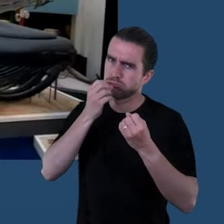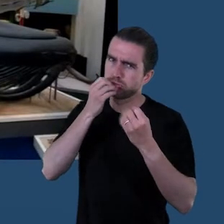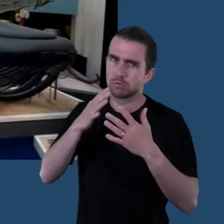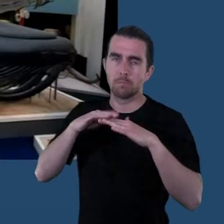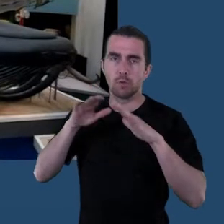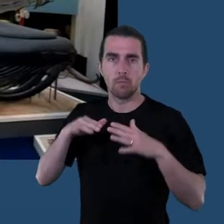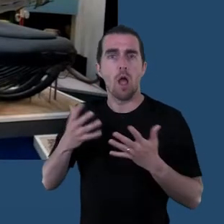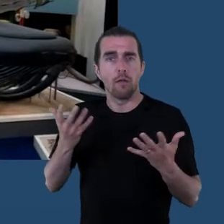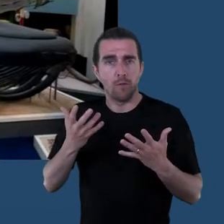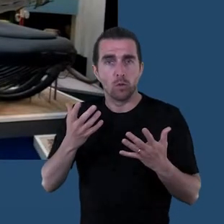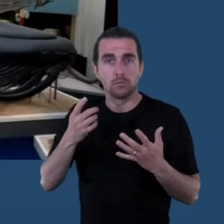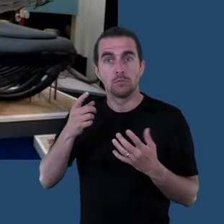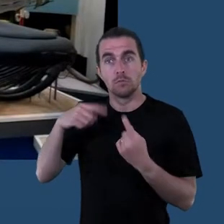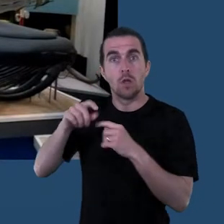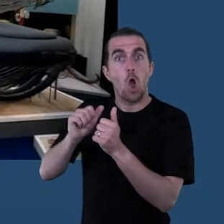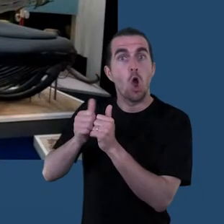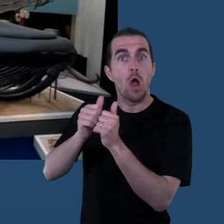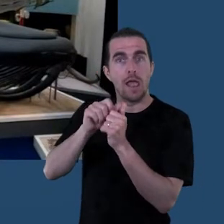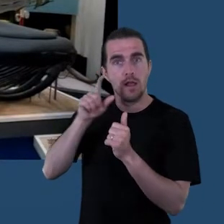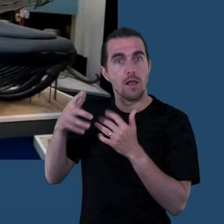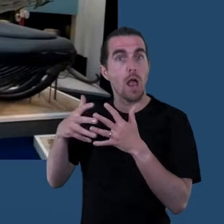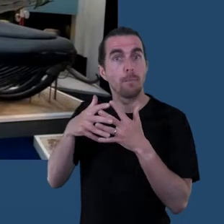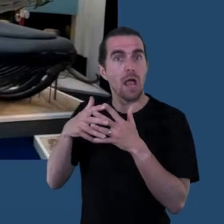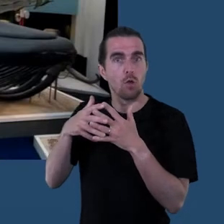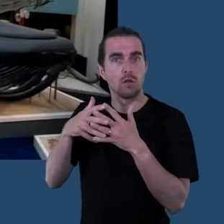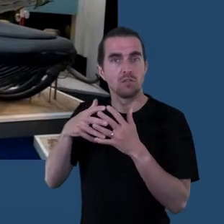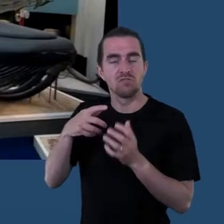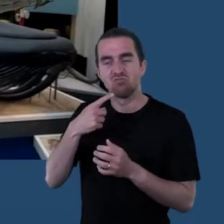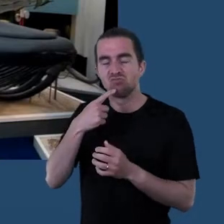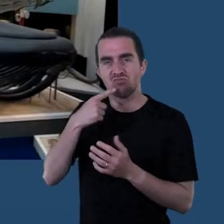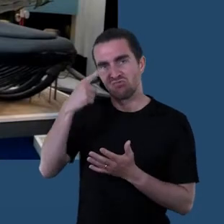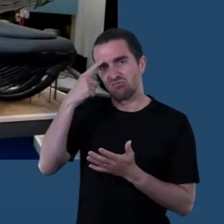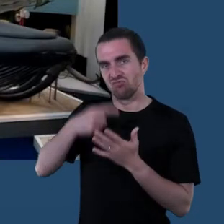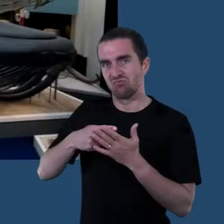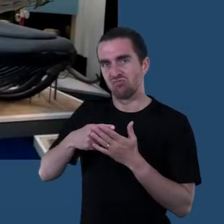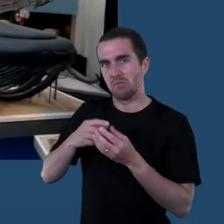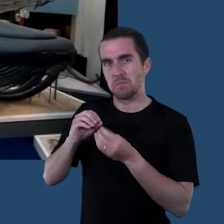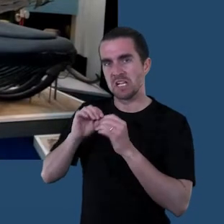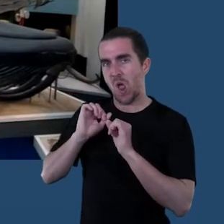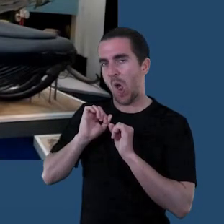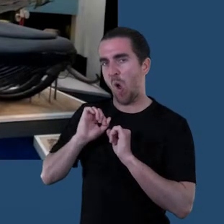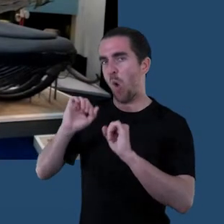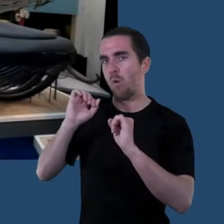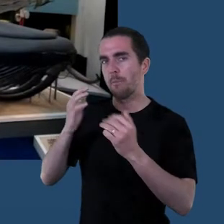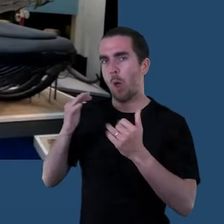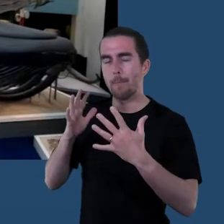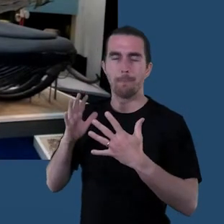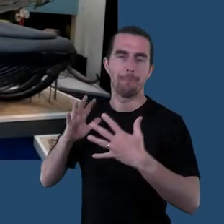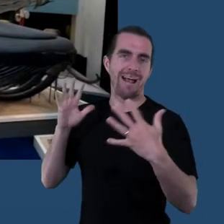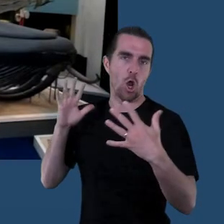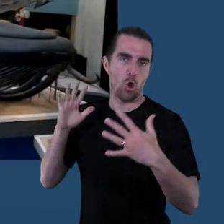And of course our colleagues in the USA decided to make their own model, which they made slightly bigger